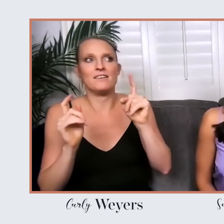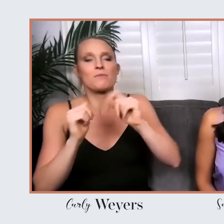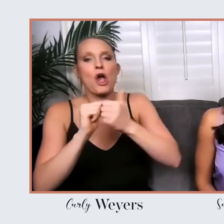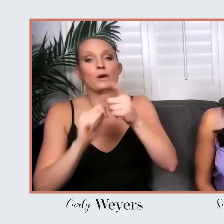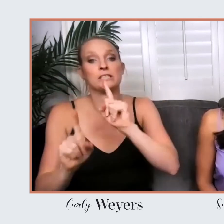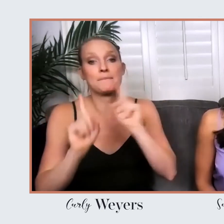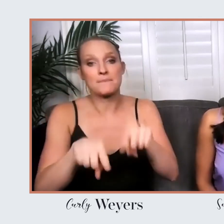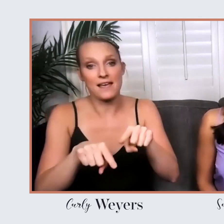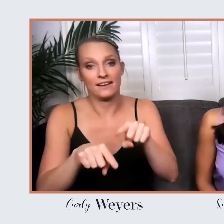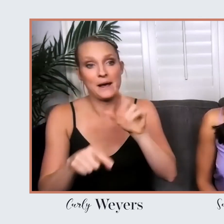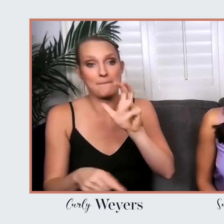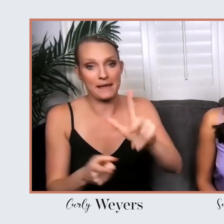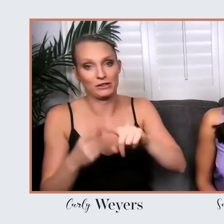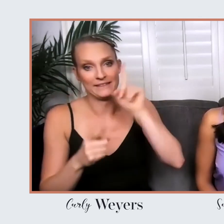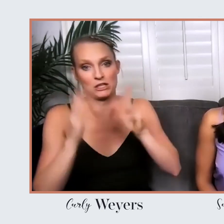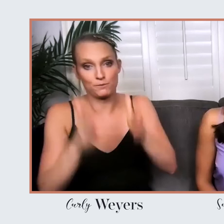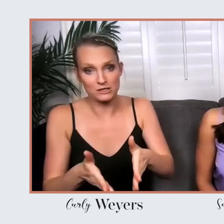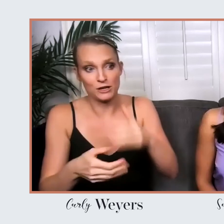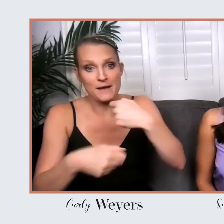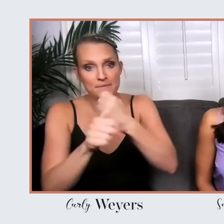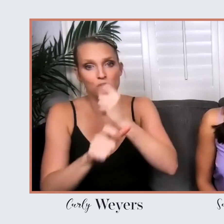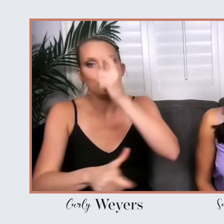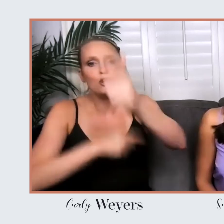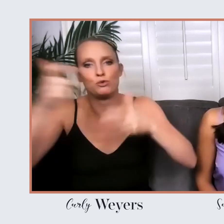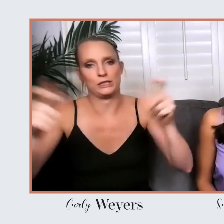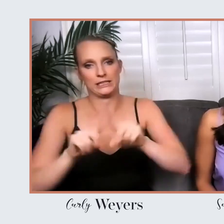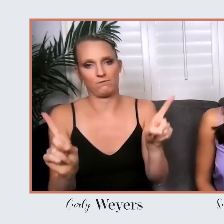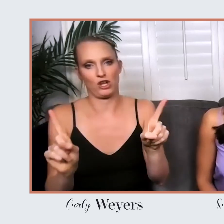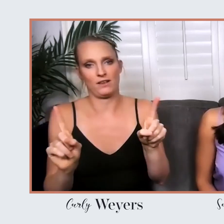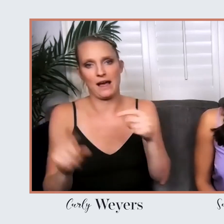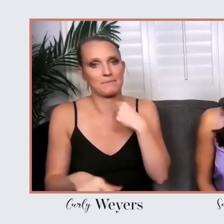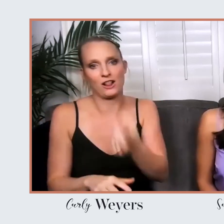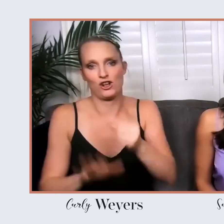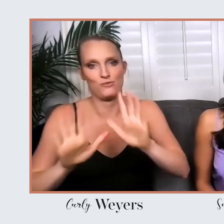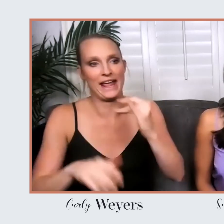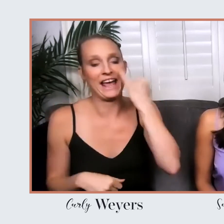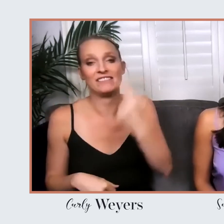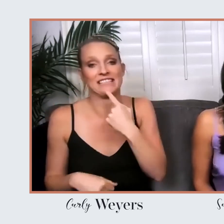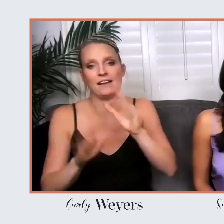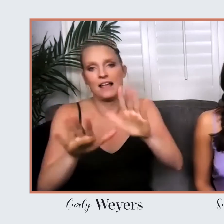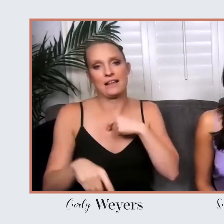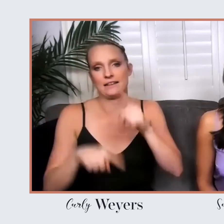But how you respond back to a deaf person makes a huge difference, I'm telling you if they say, Hey,